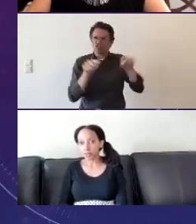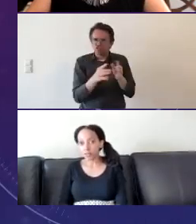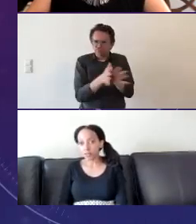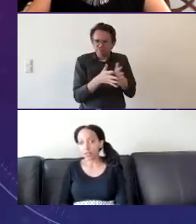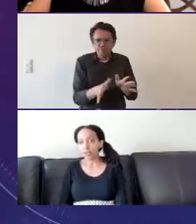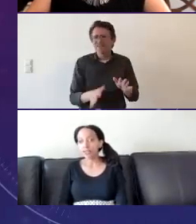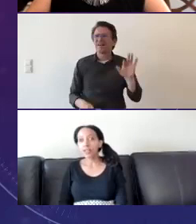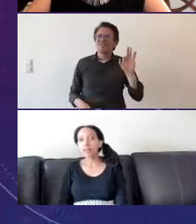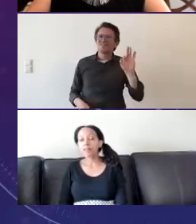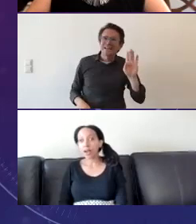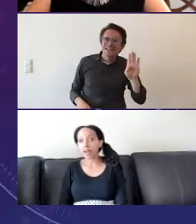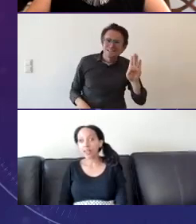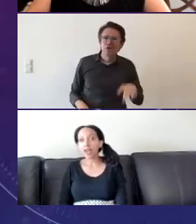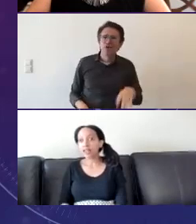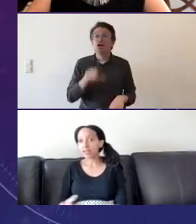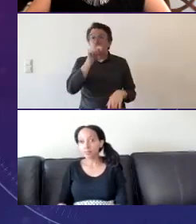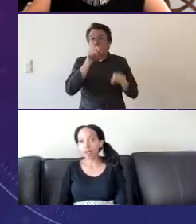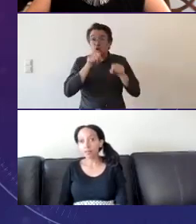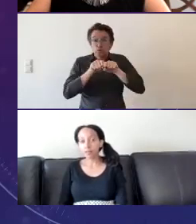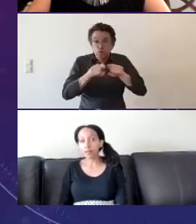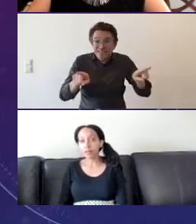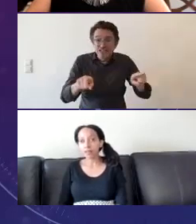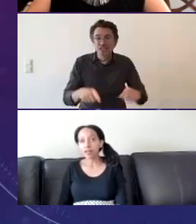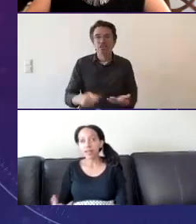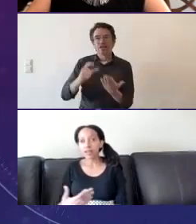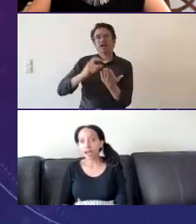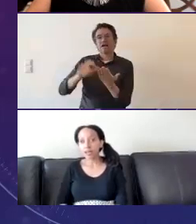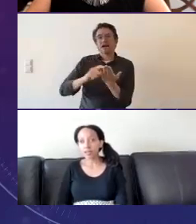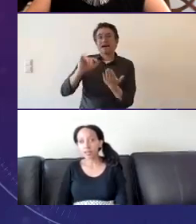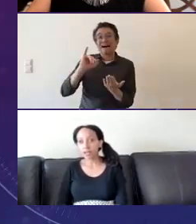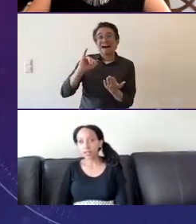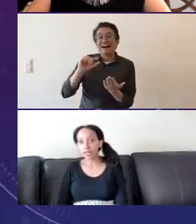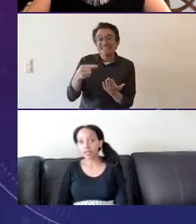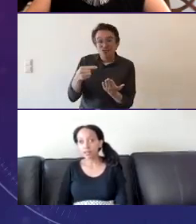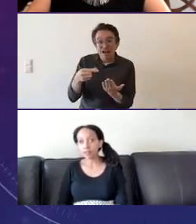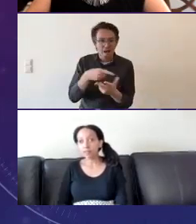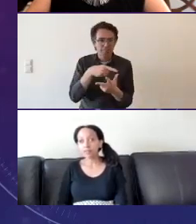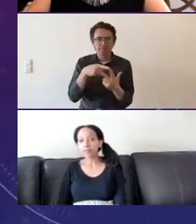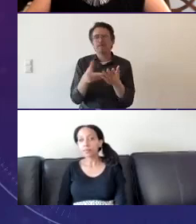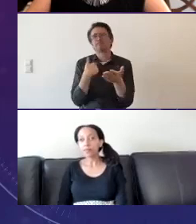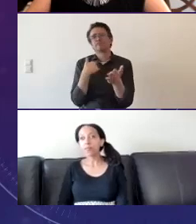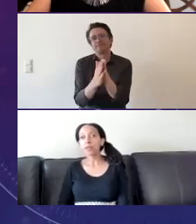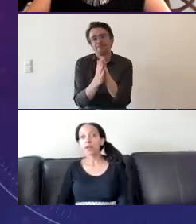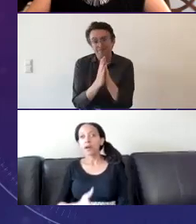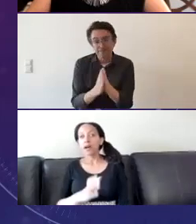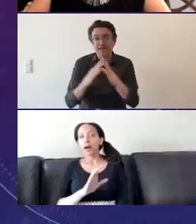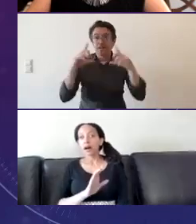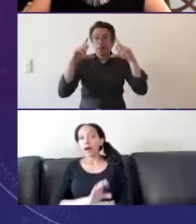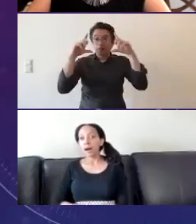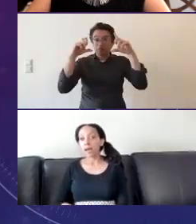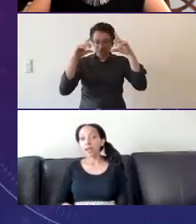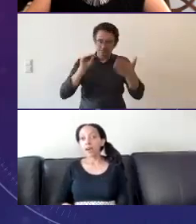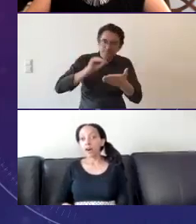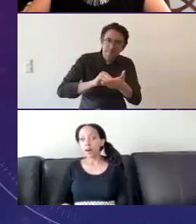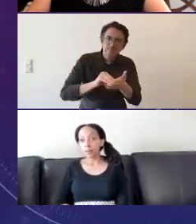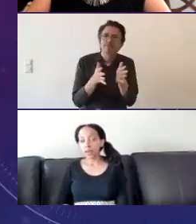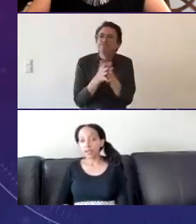so that blind and deaf blind people can access that content I operate a